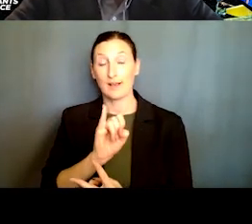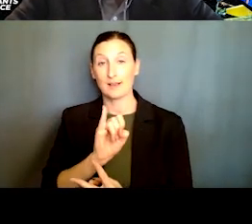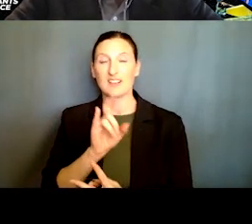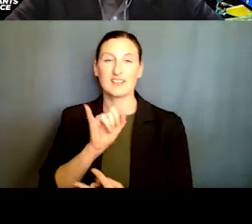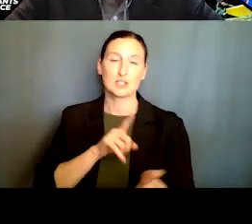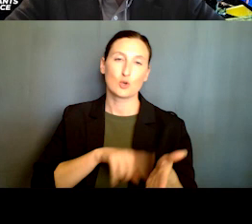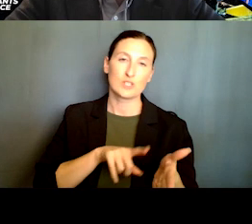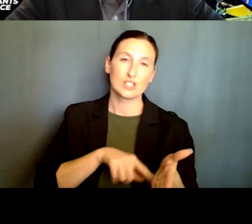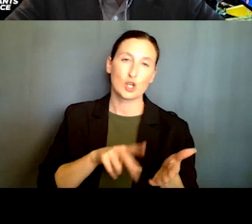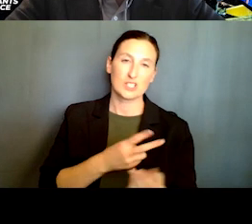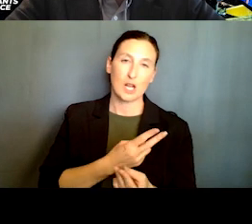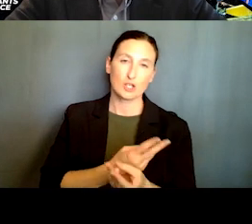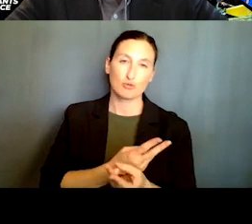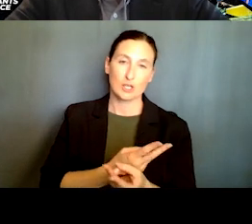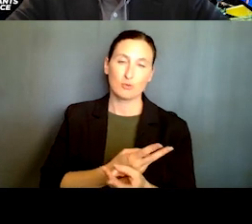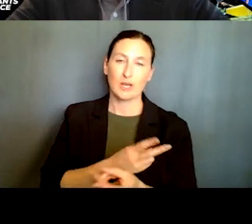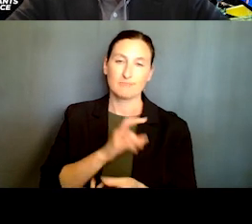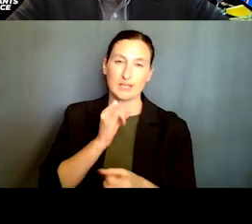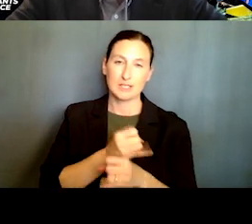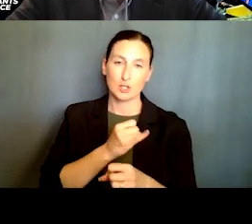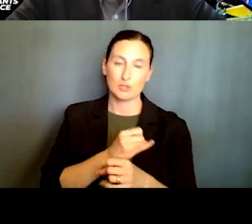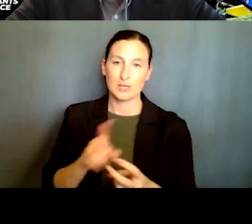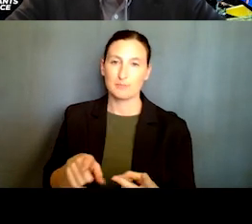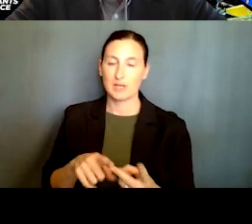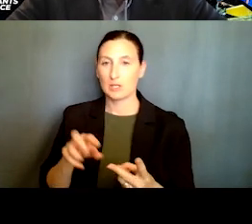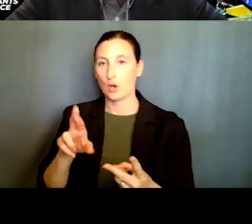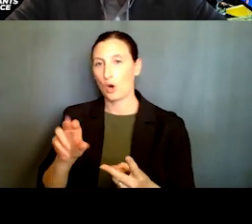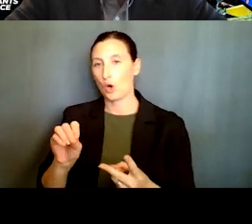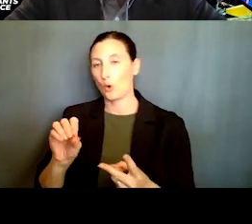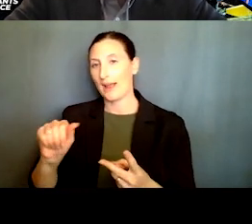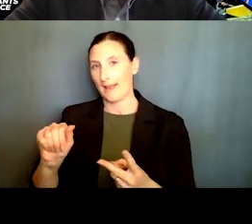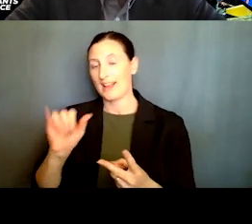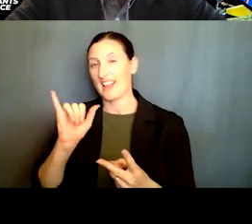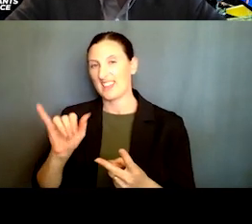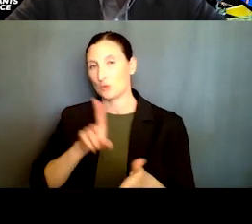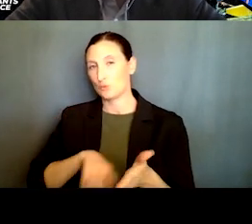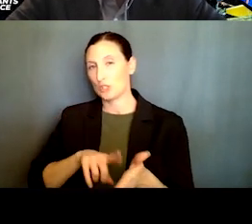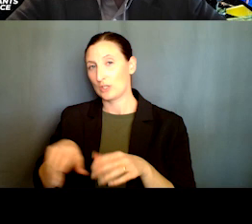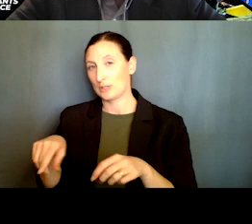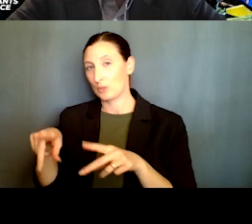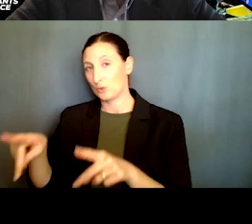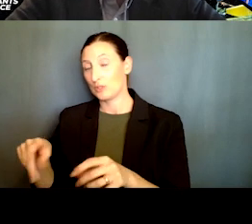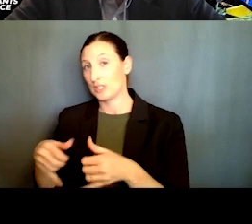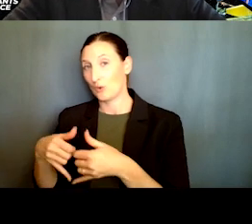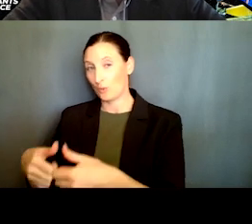which is research and undergraduate institutions and the other is ROAs, which are research opportunity awards.